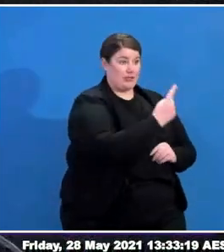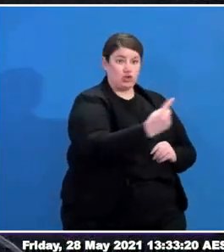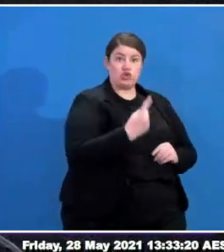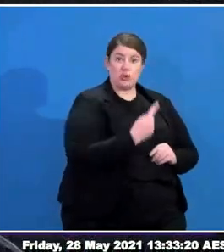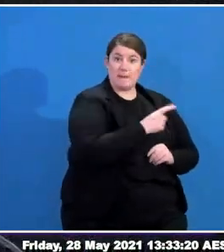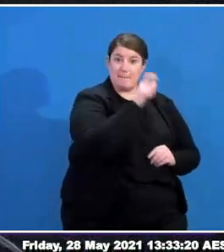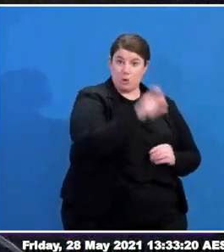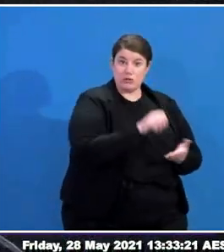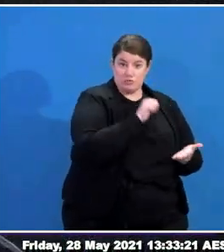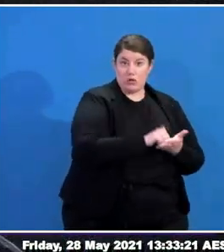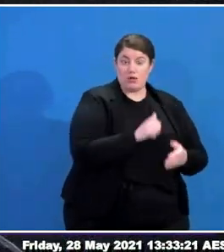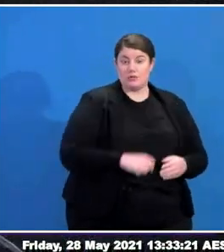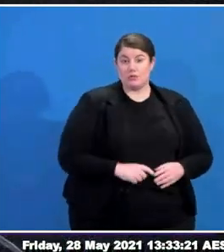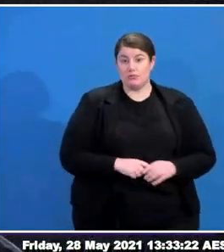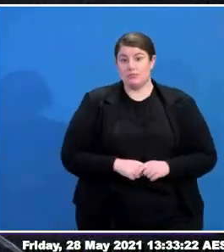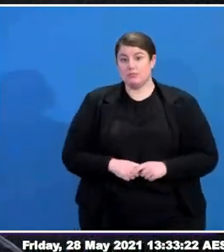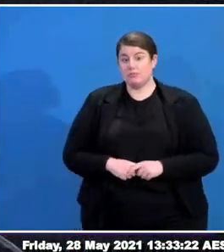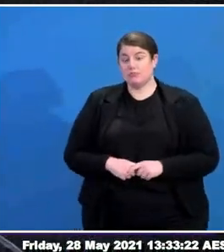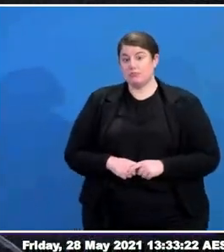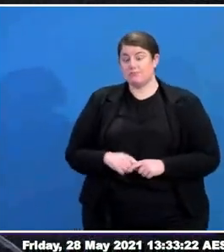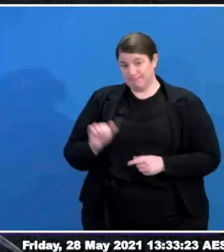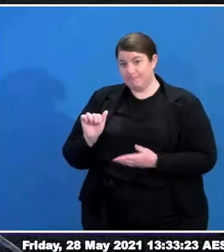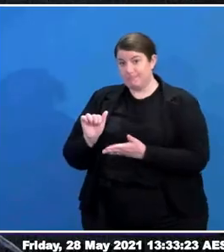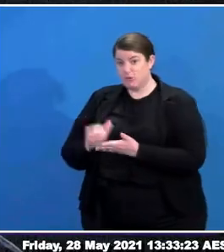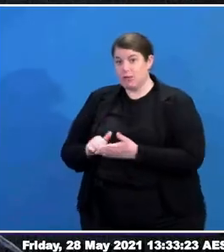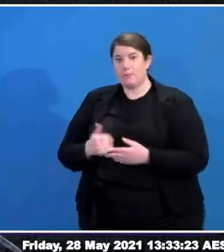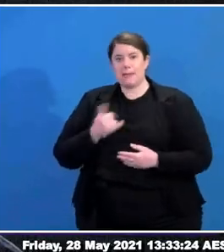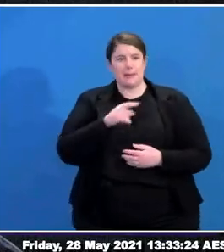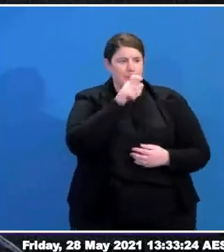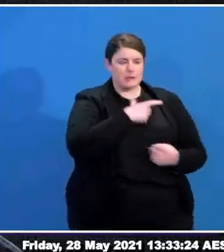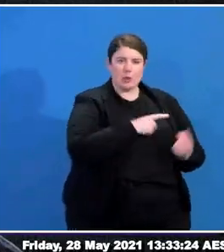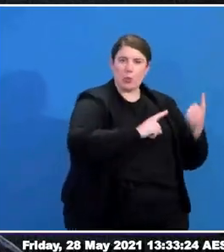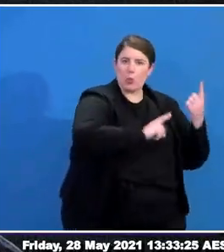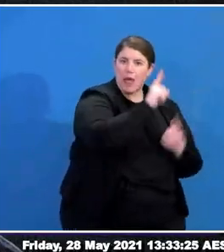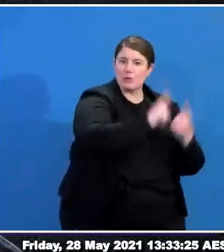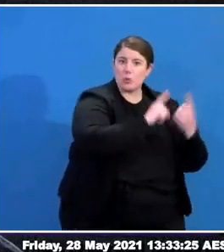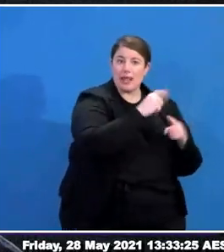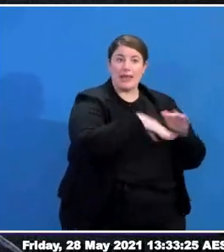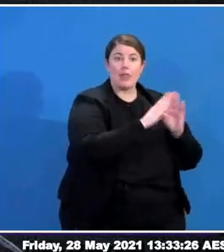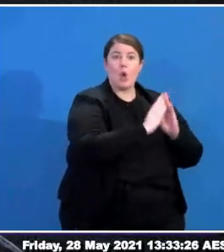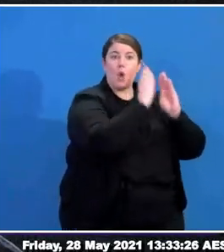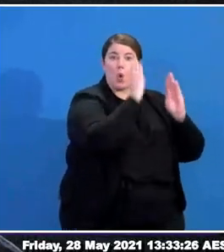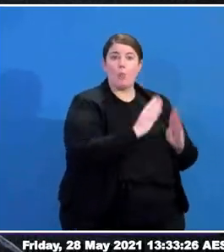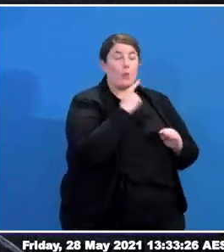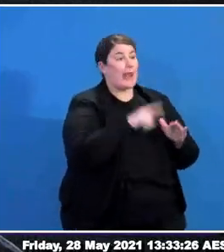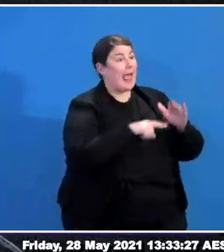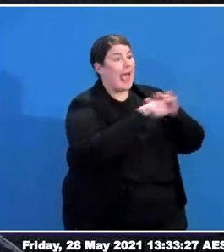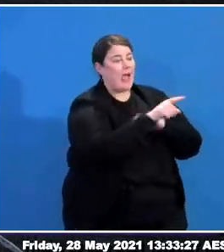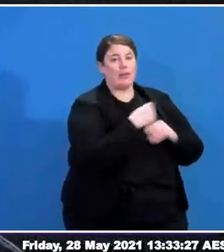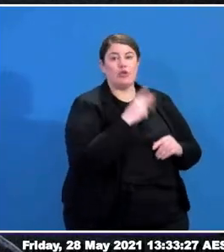MR McNAUGHTON: That's correct. It might be assessed that a person needs one-to-one supervision in the home environment and two-to-one in the community, is that right?